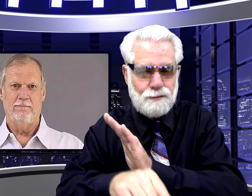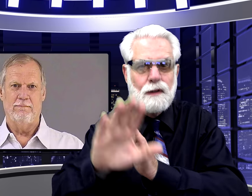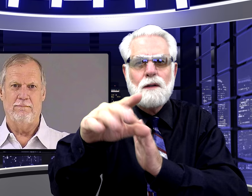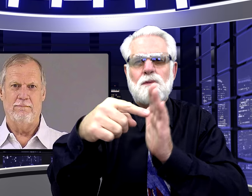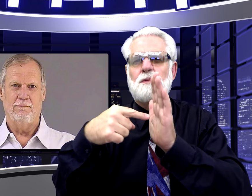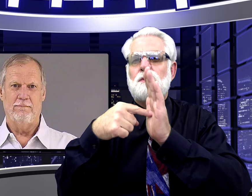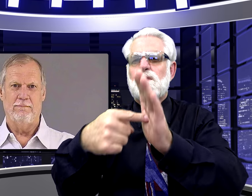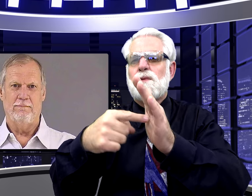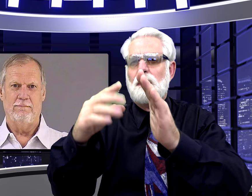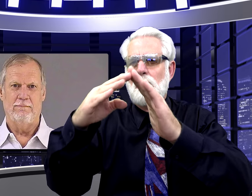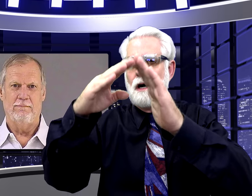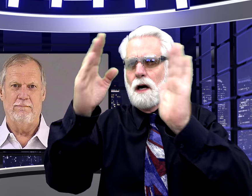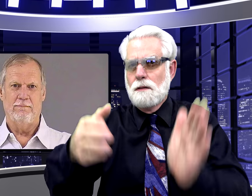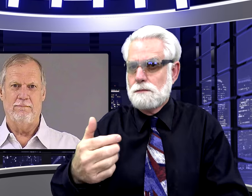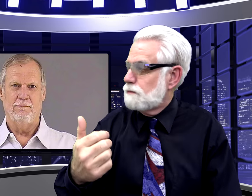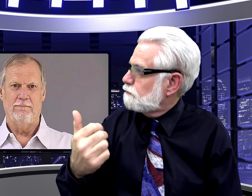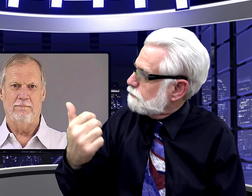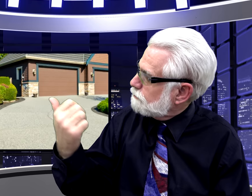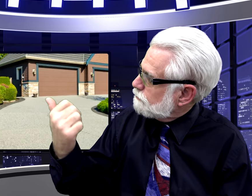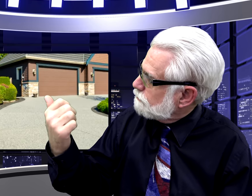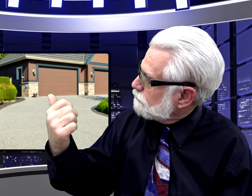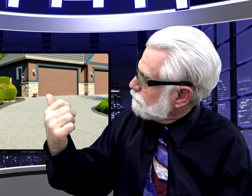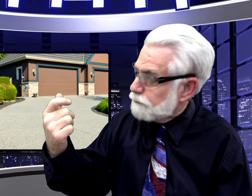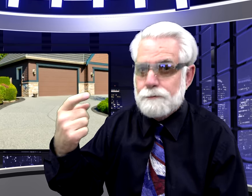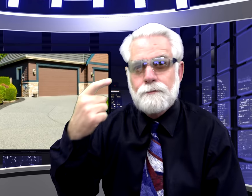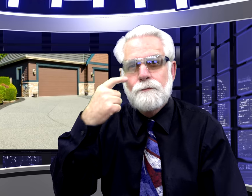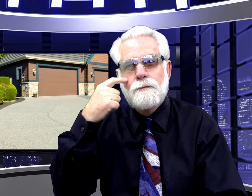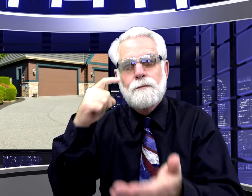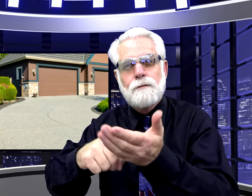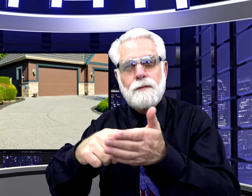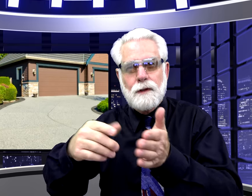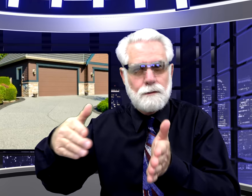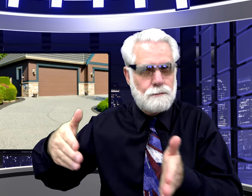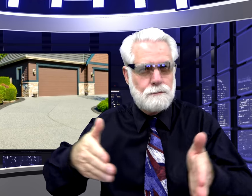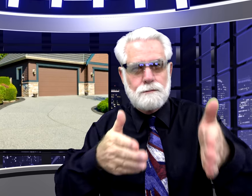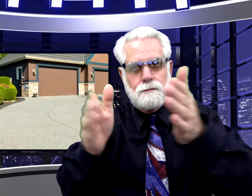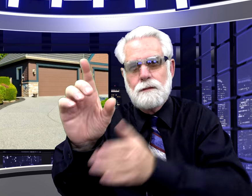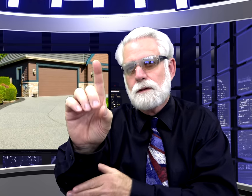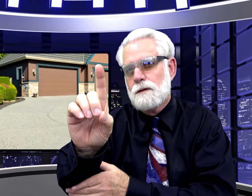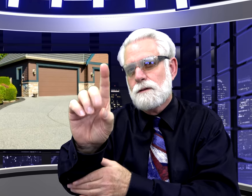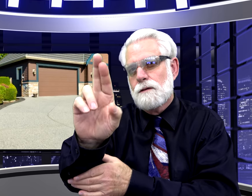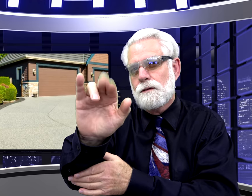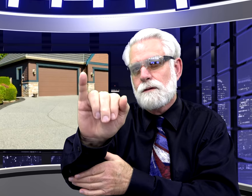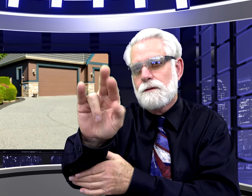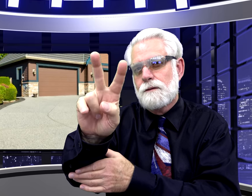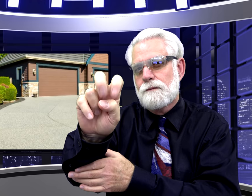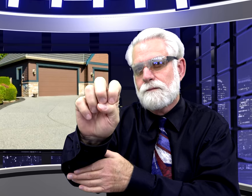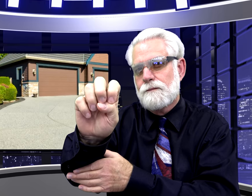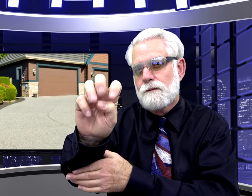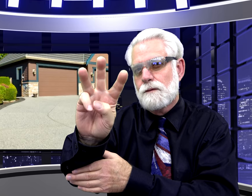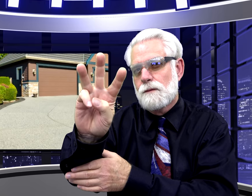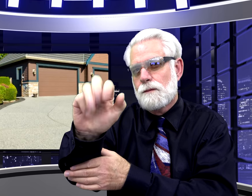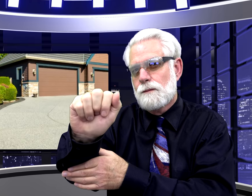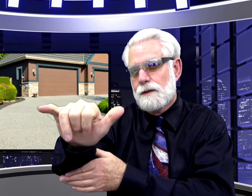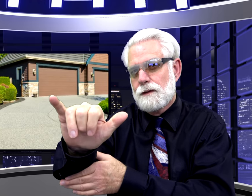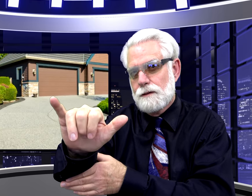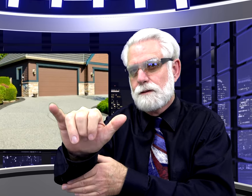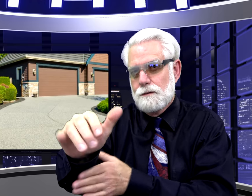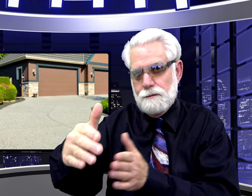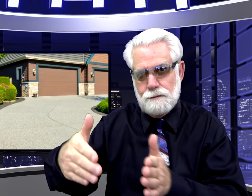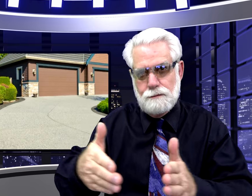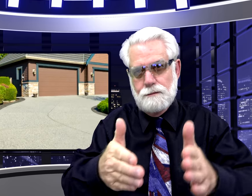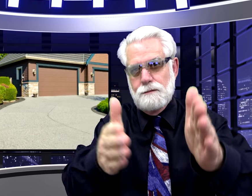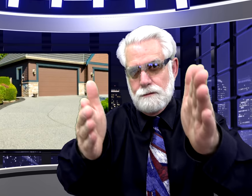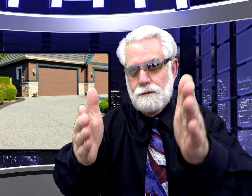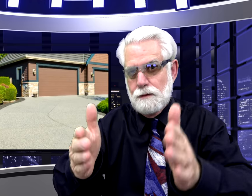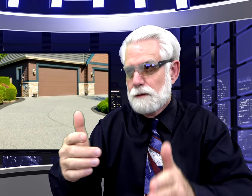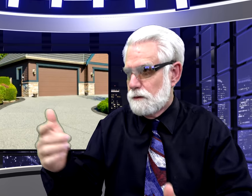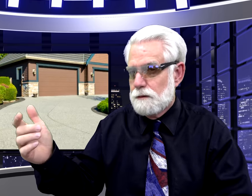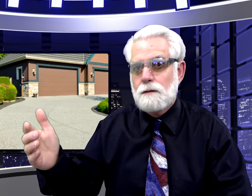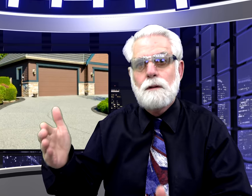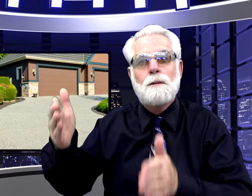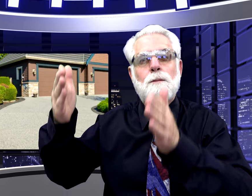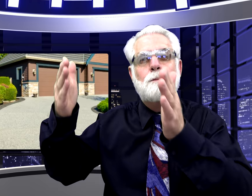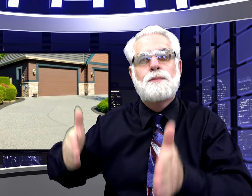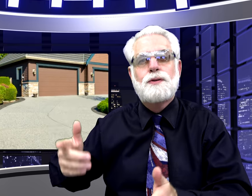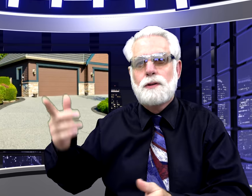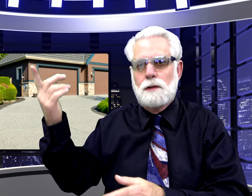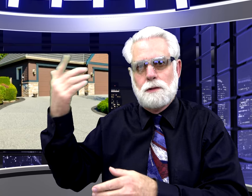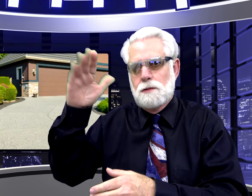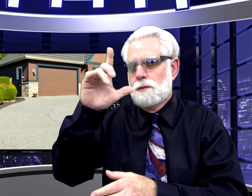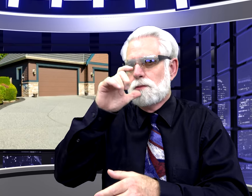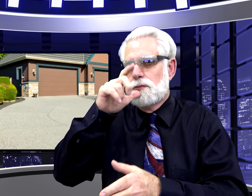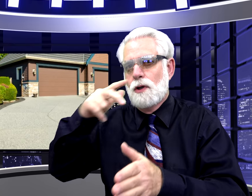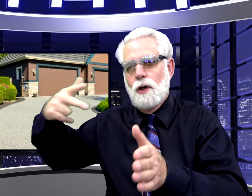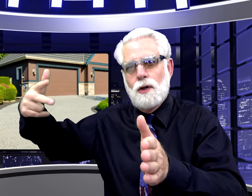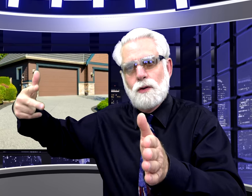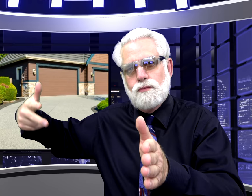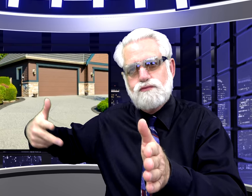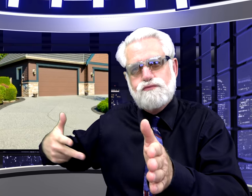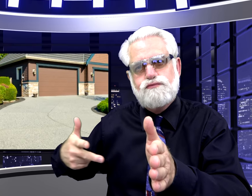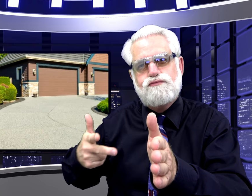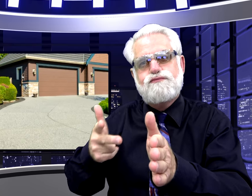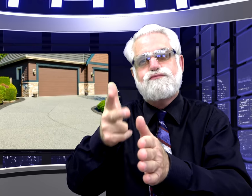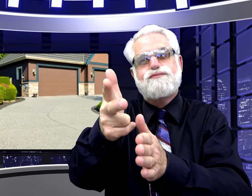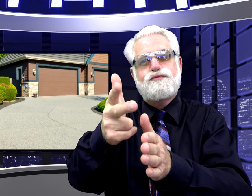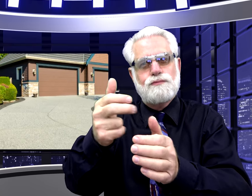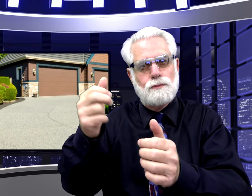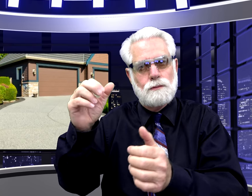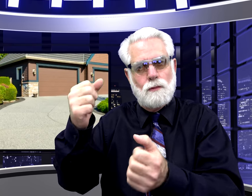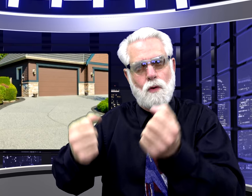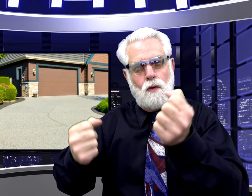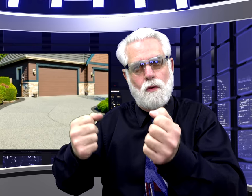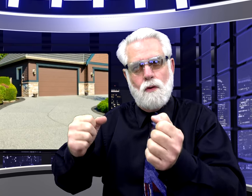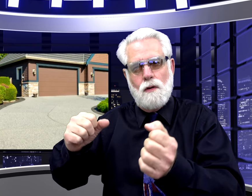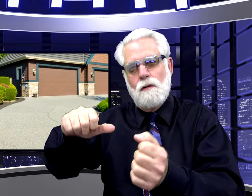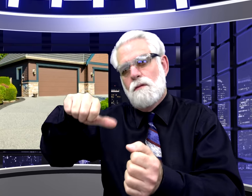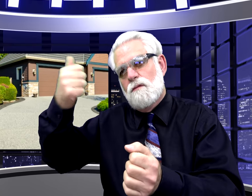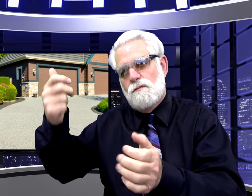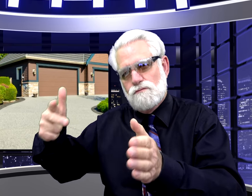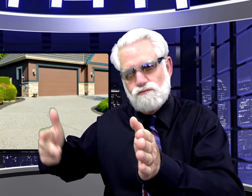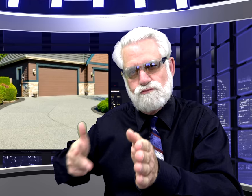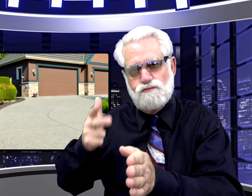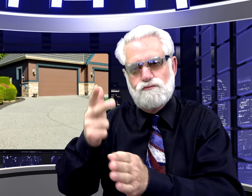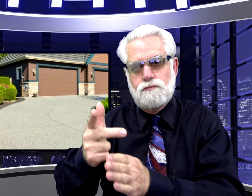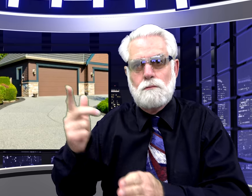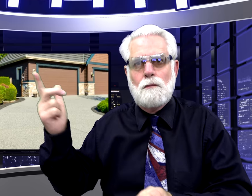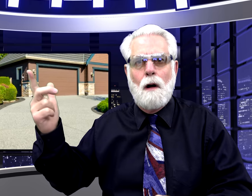Let me show his house. He murdered someone at his house! Noticed the driveway curves, a person he didn’t know drove into his driveway.